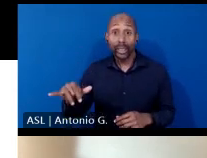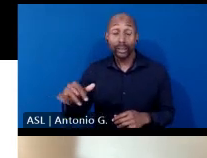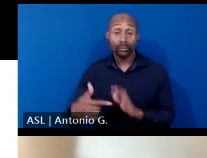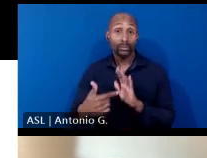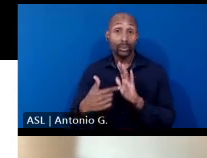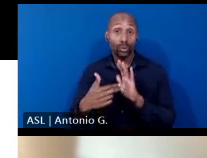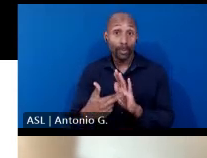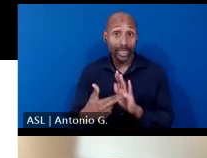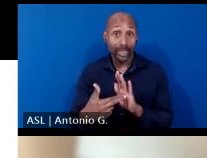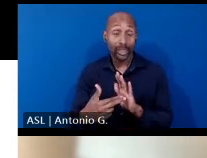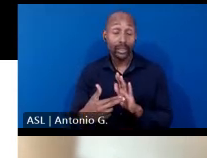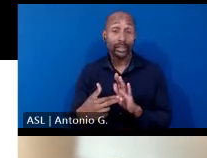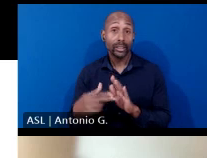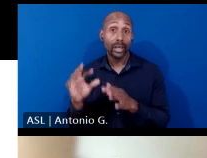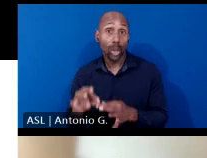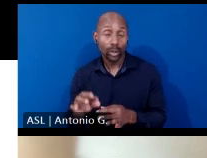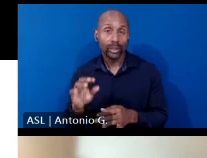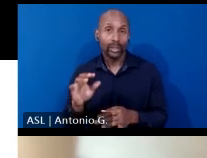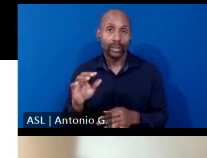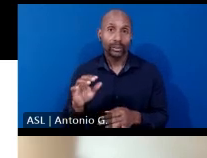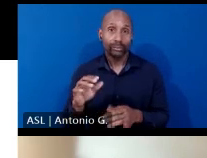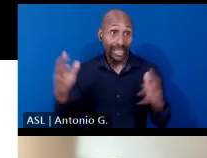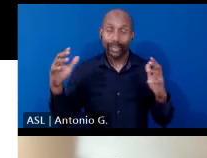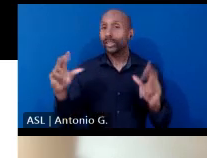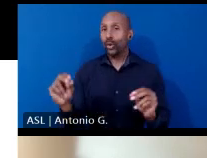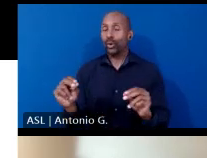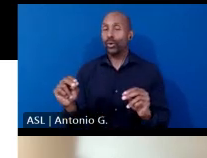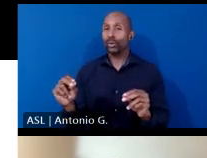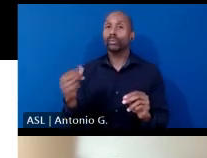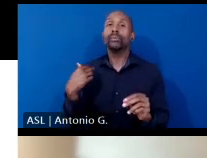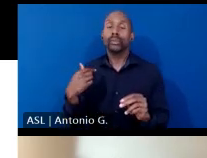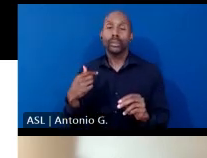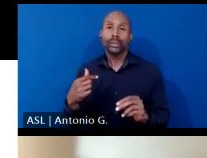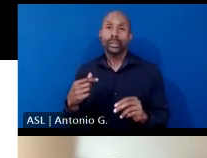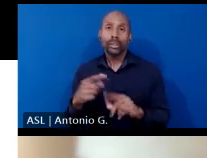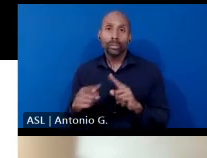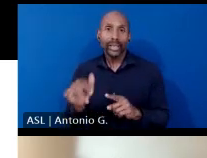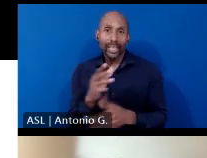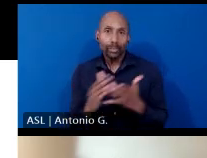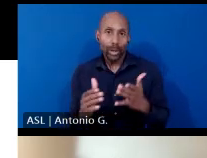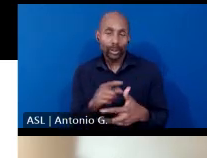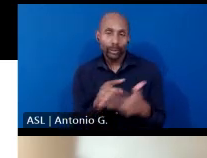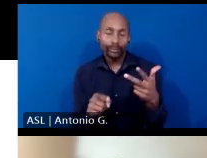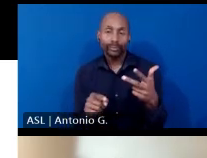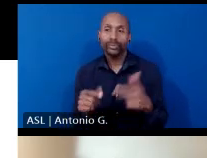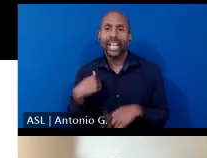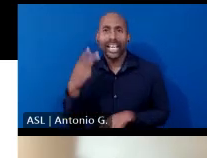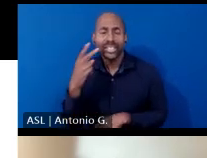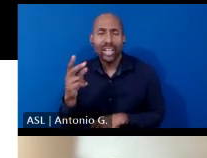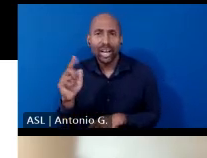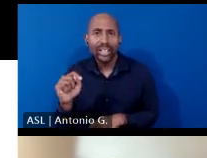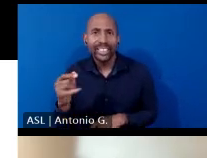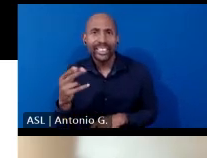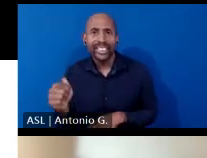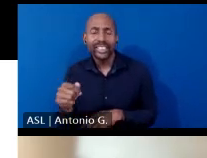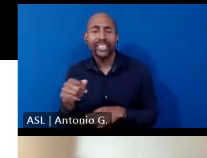And then we have organizations like Tech Bridge Girls. I saw Tricia Berry dropped AAUW and the chat and others that are